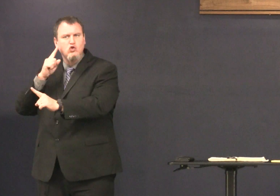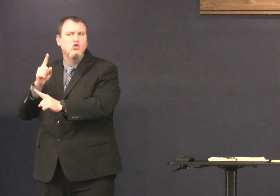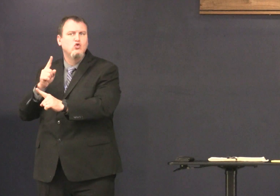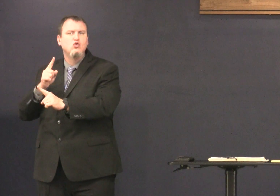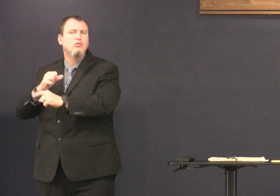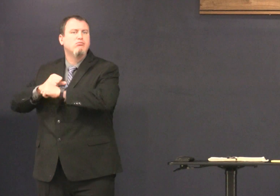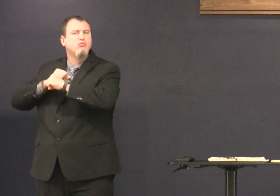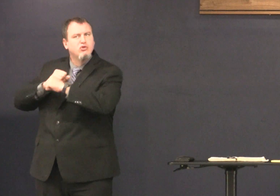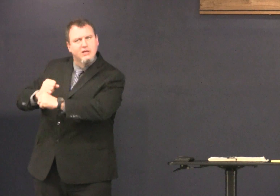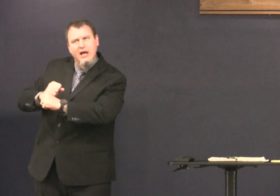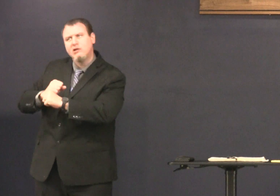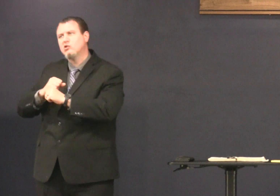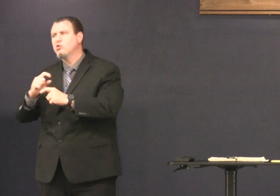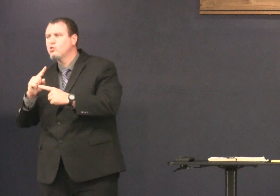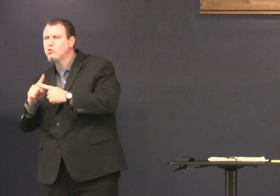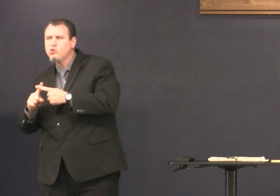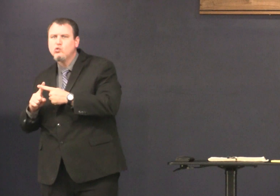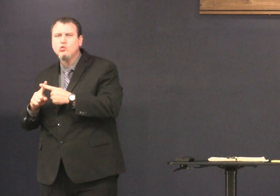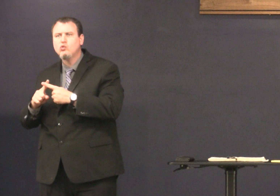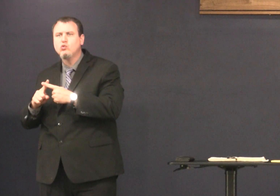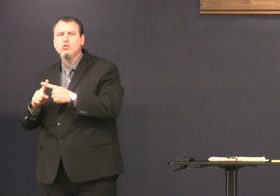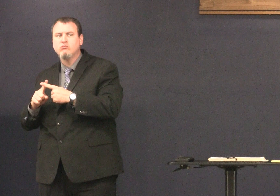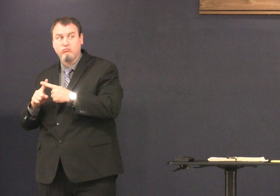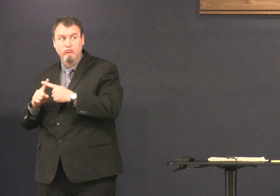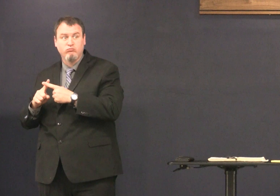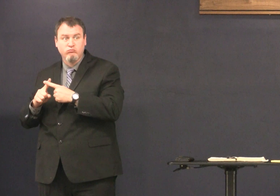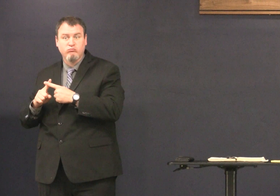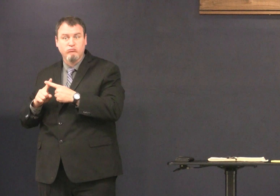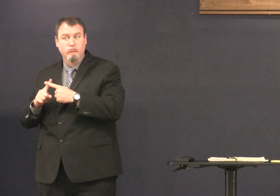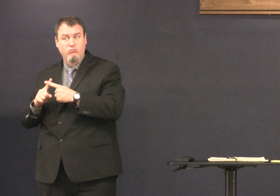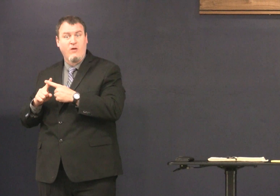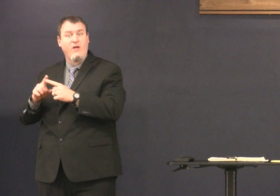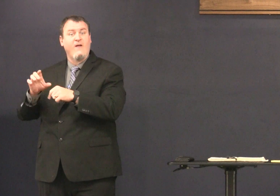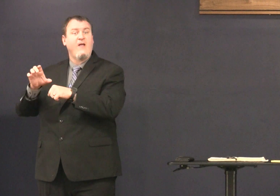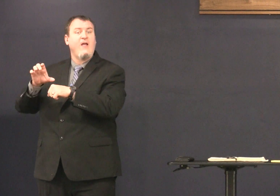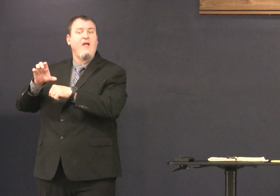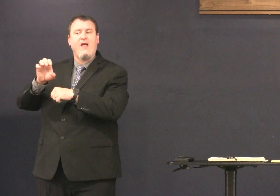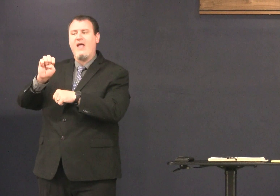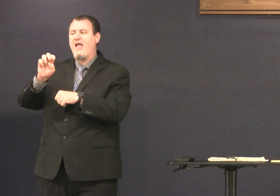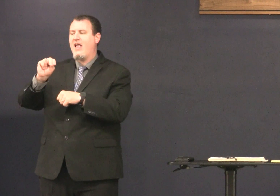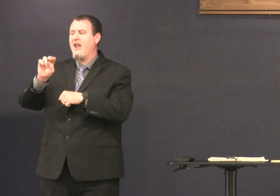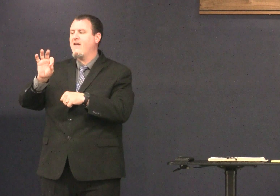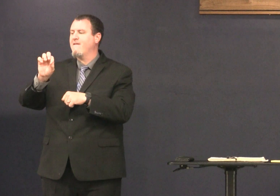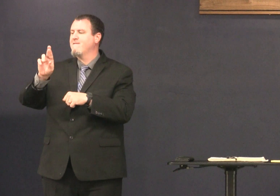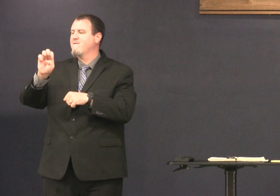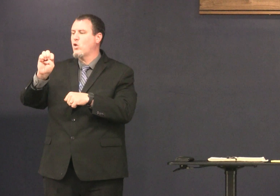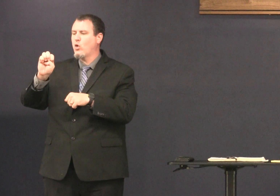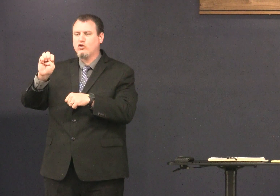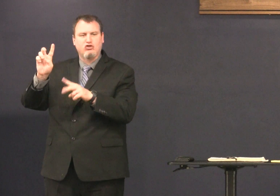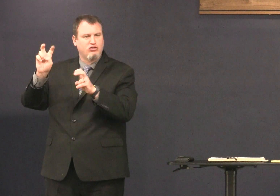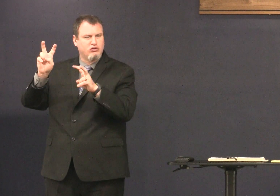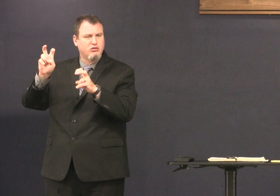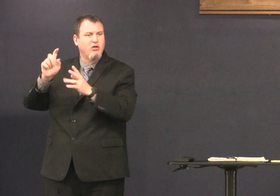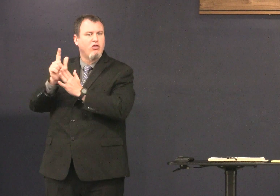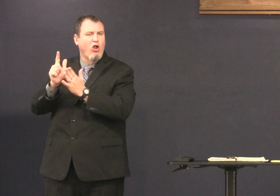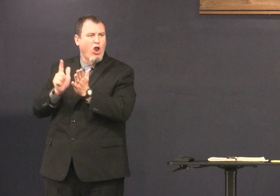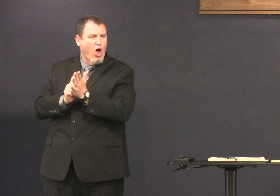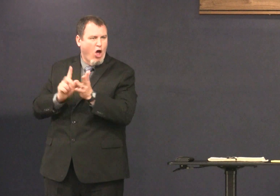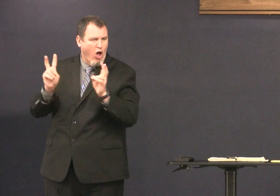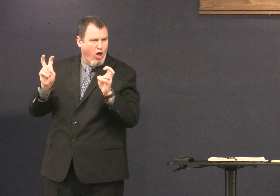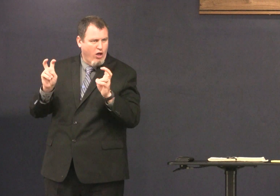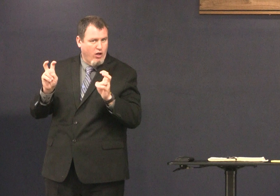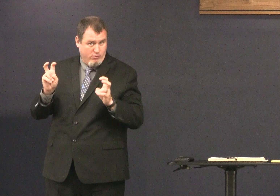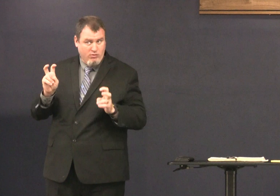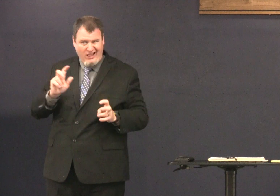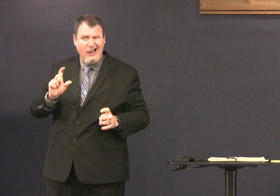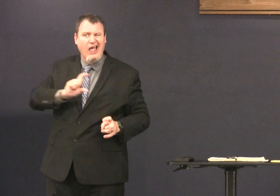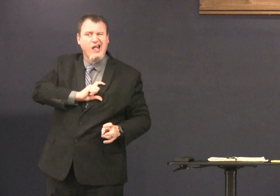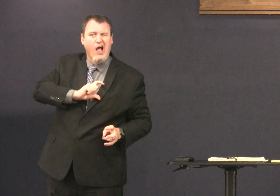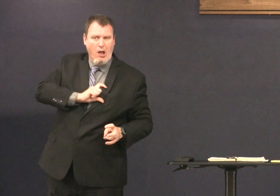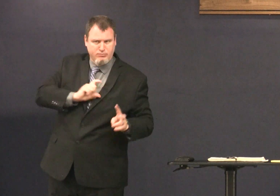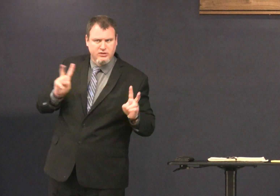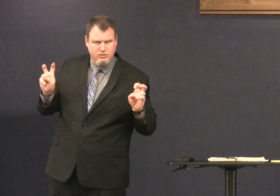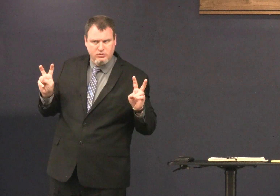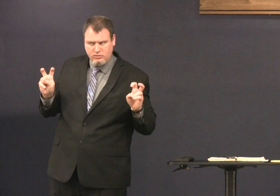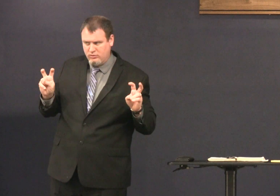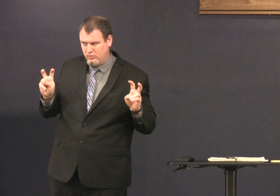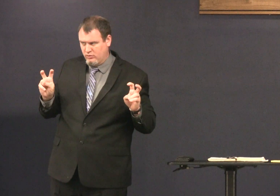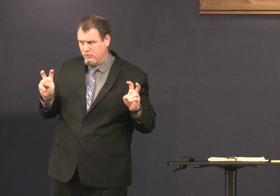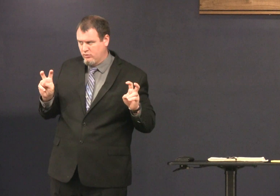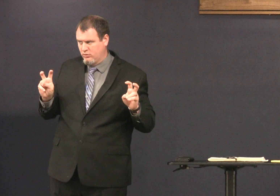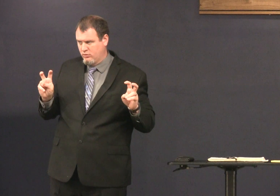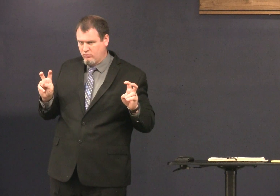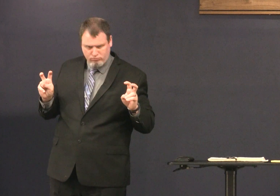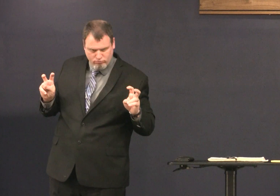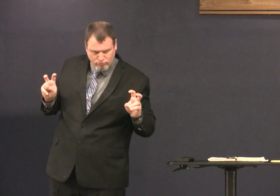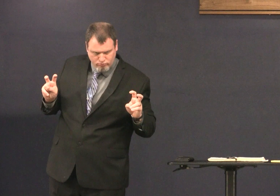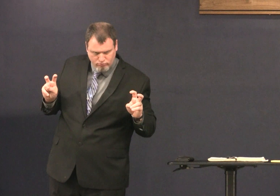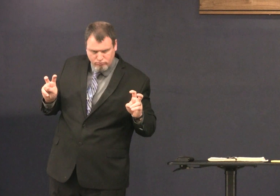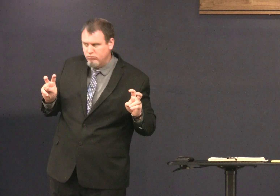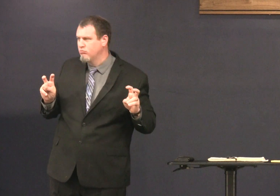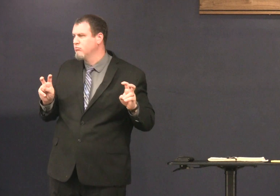had soldiers as well to protect and and to enforce the laws we were kind of like the the police of